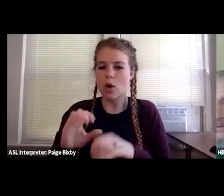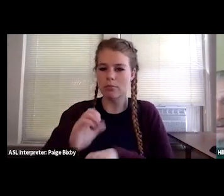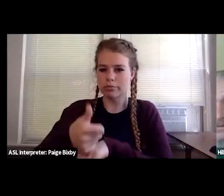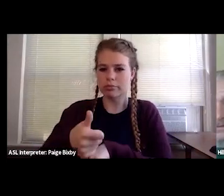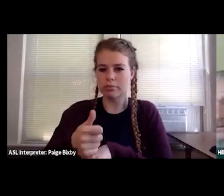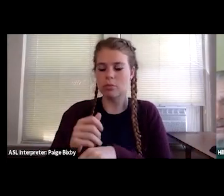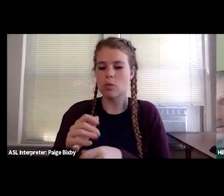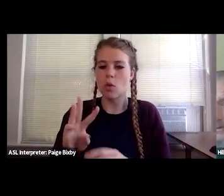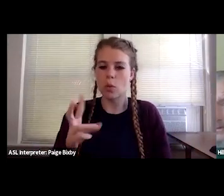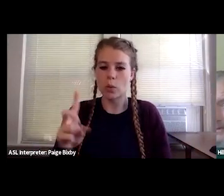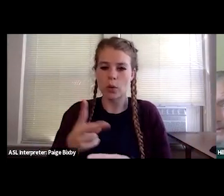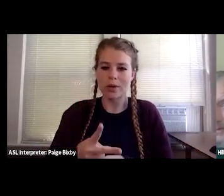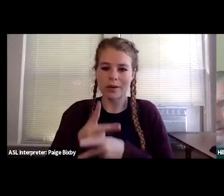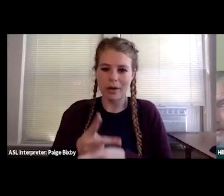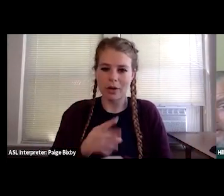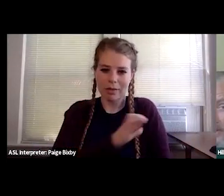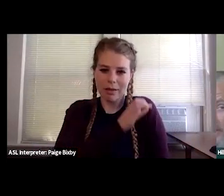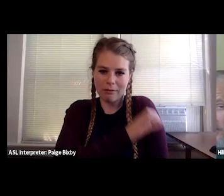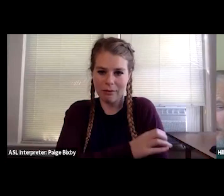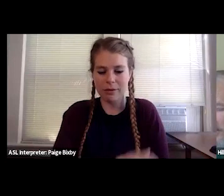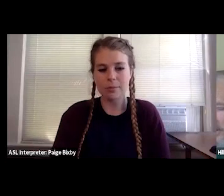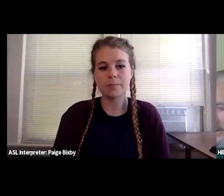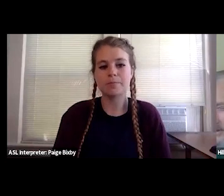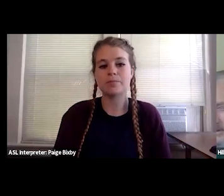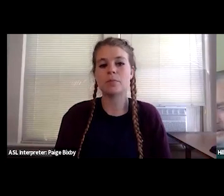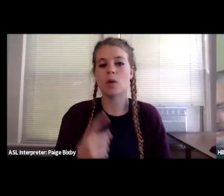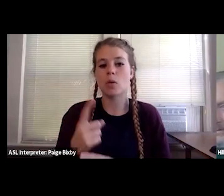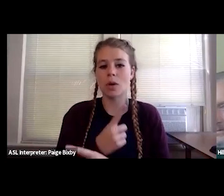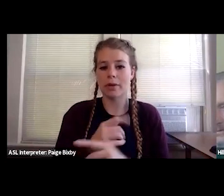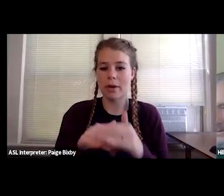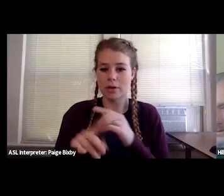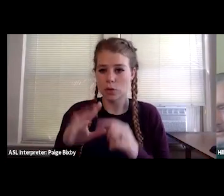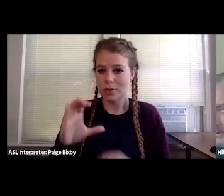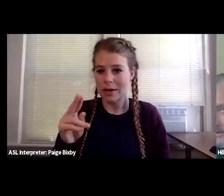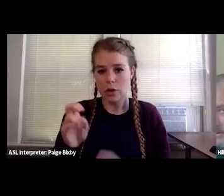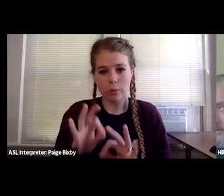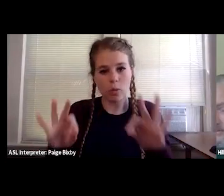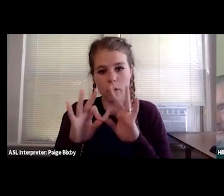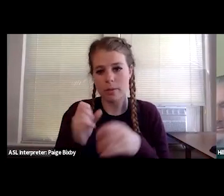and you need to wait maybe a few days. Regular access to care is important, and make sure we're referring people